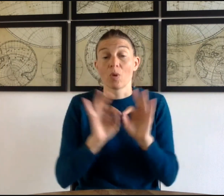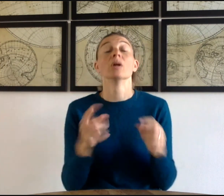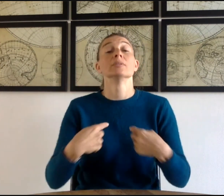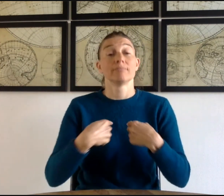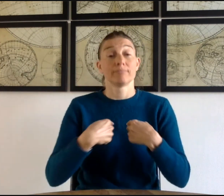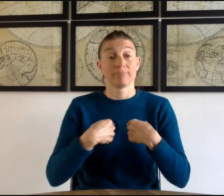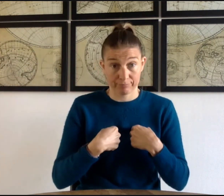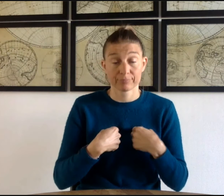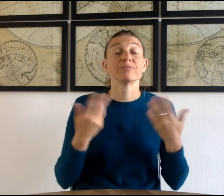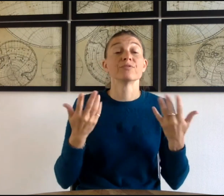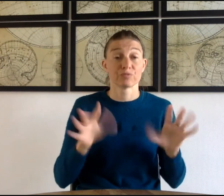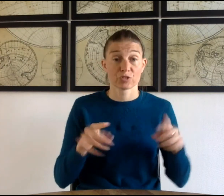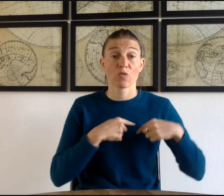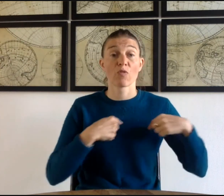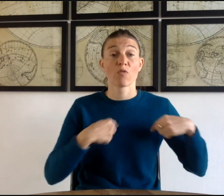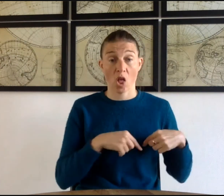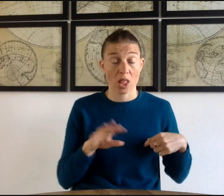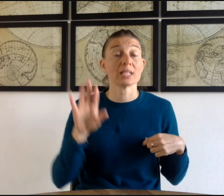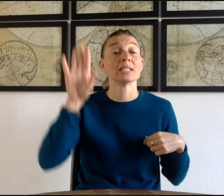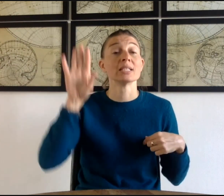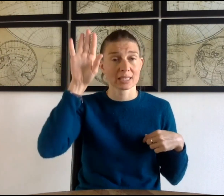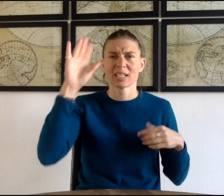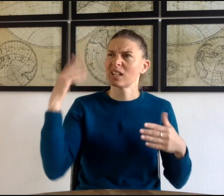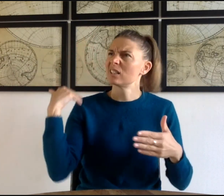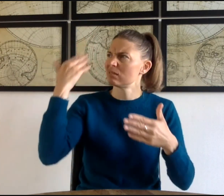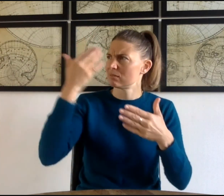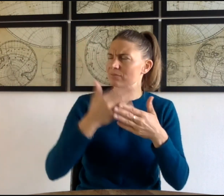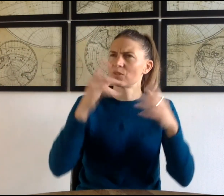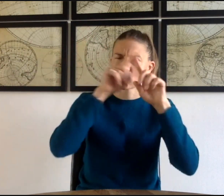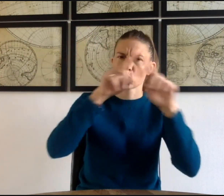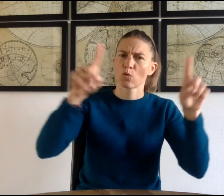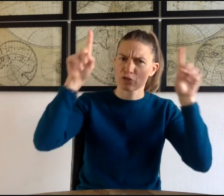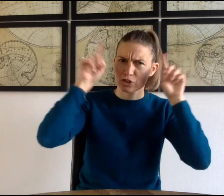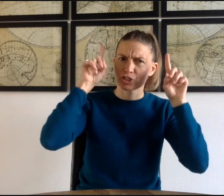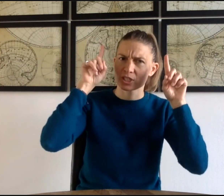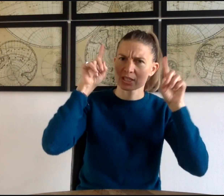I'm volunteering since my university times, since 2010.